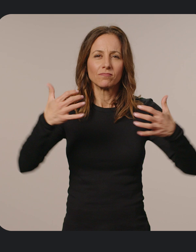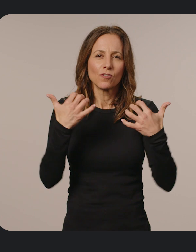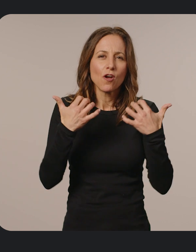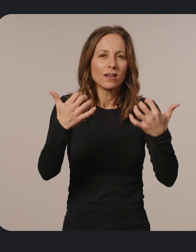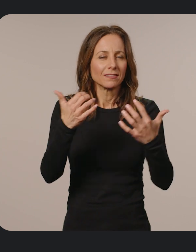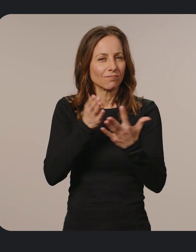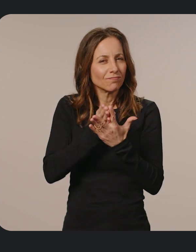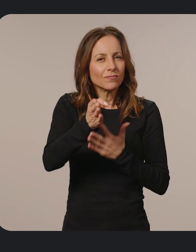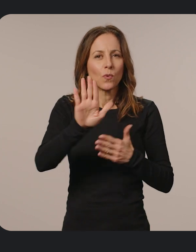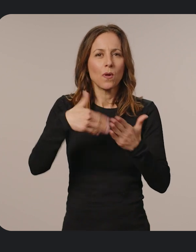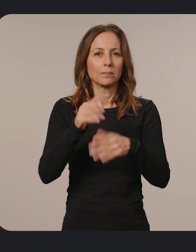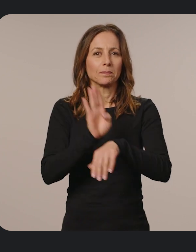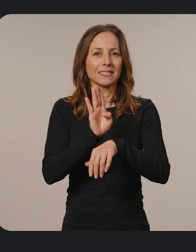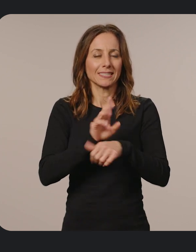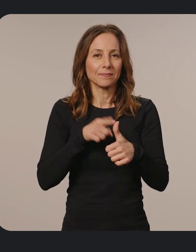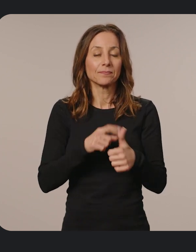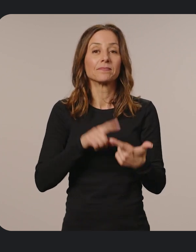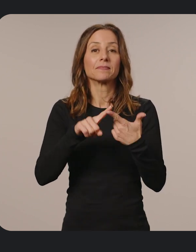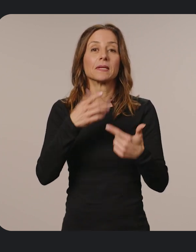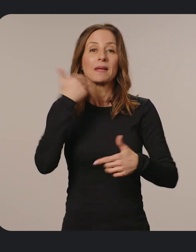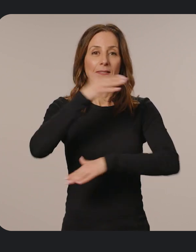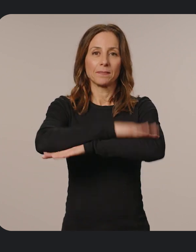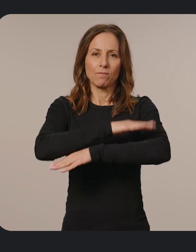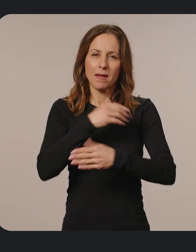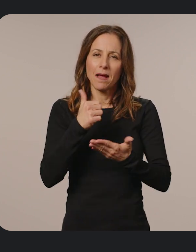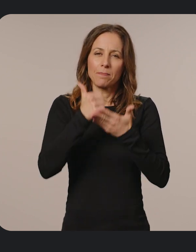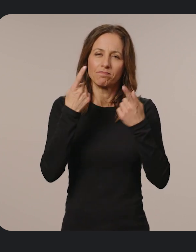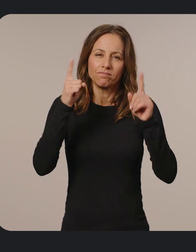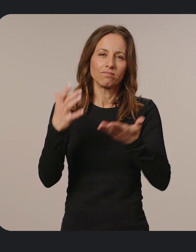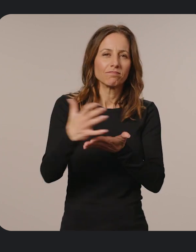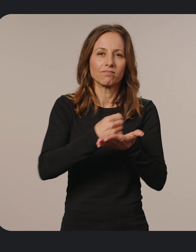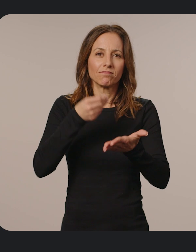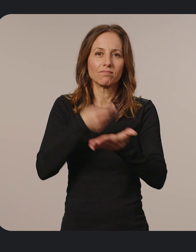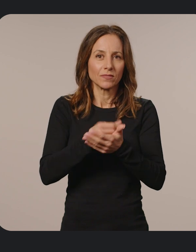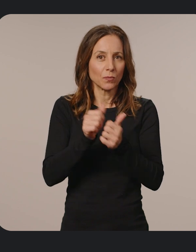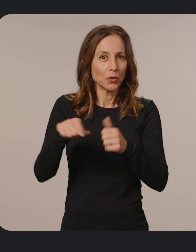across the lifecycle of your business, being the best platform to effectively monetize your users